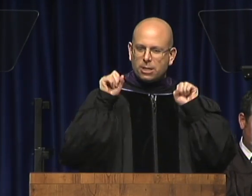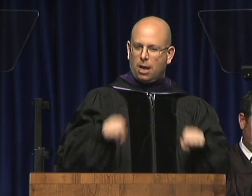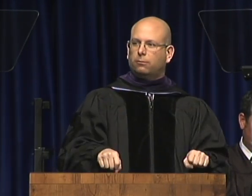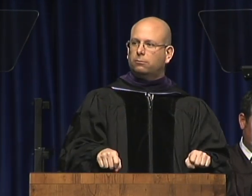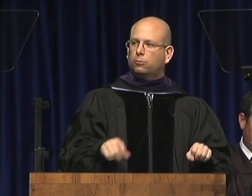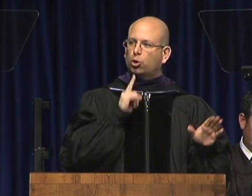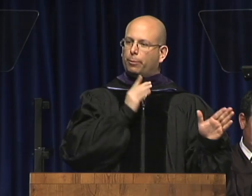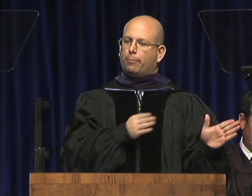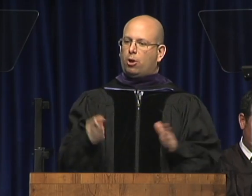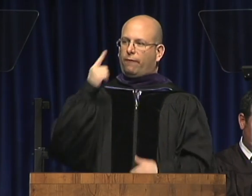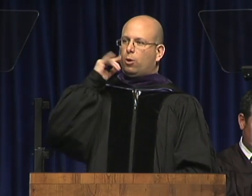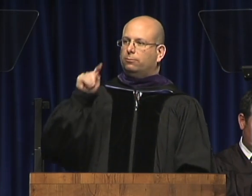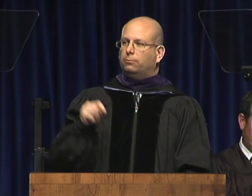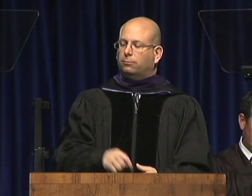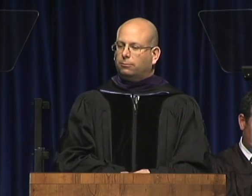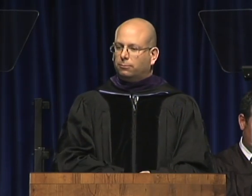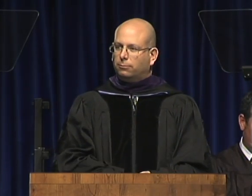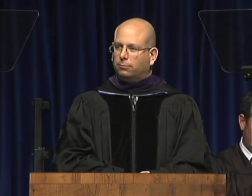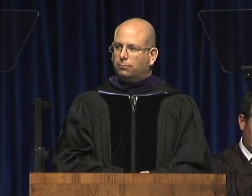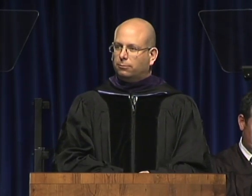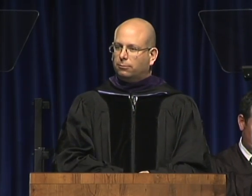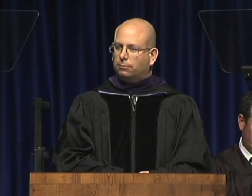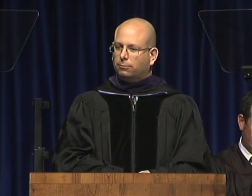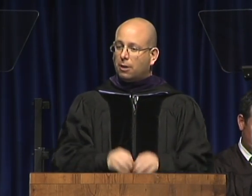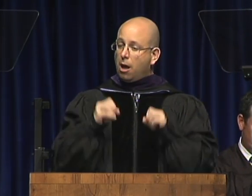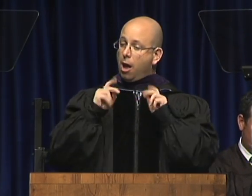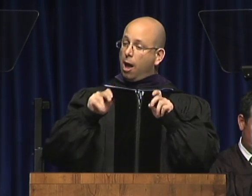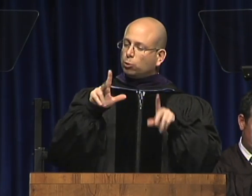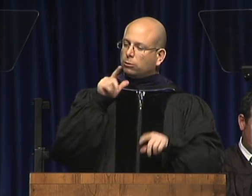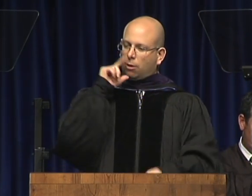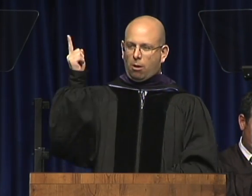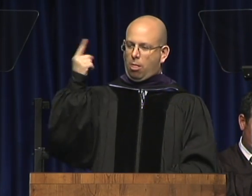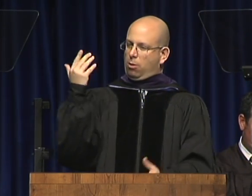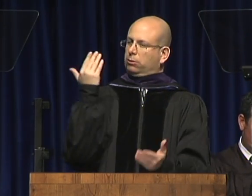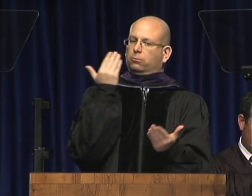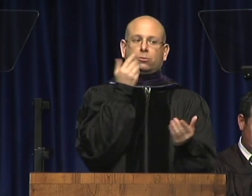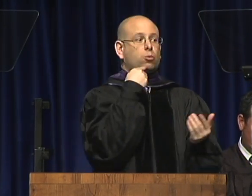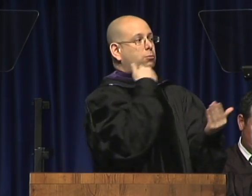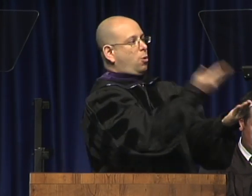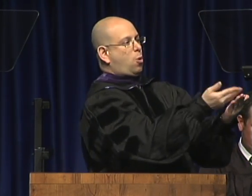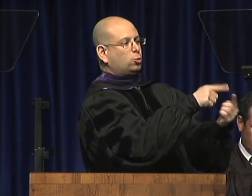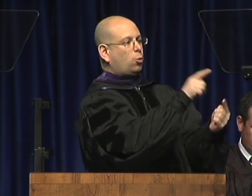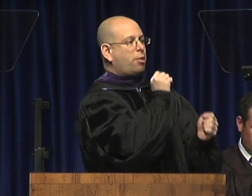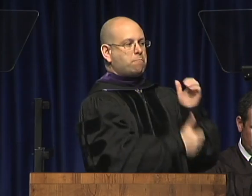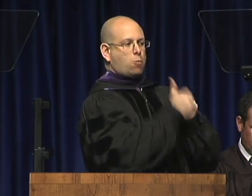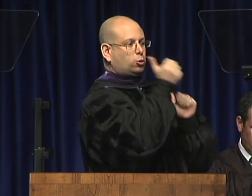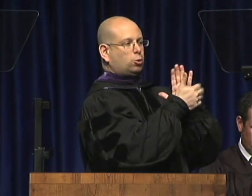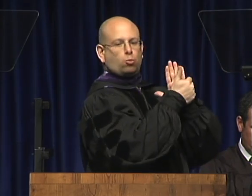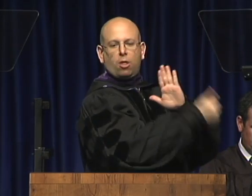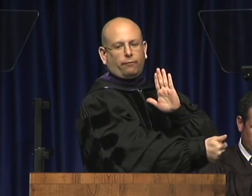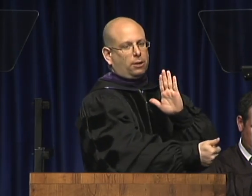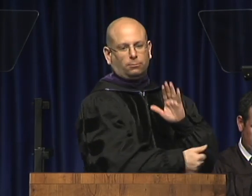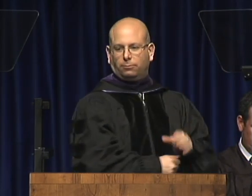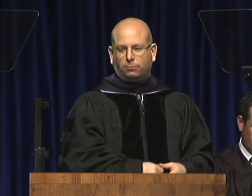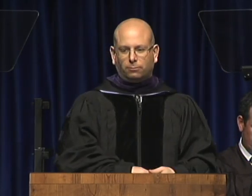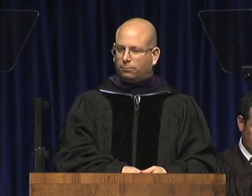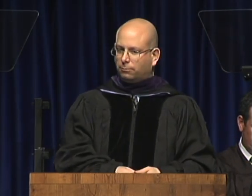do your research and find out everything you need to know. Opportunities do not always go to those